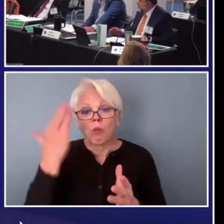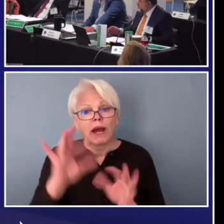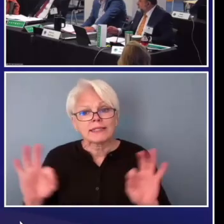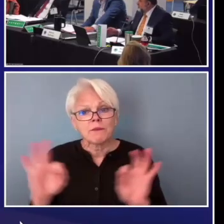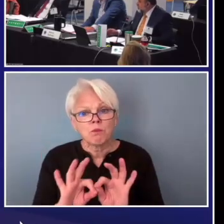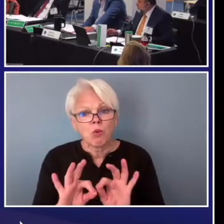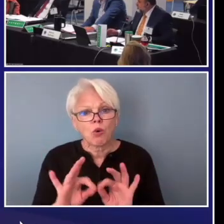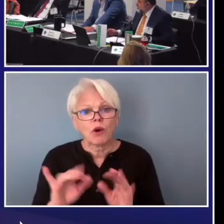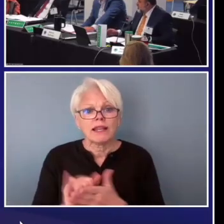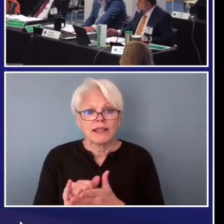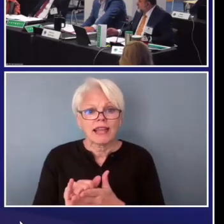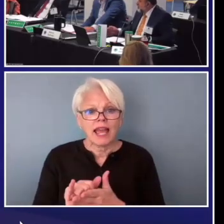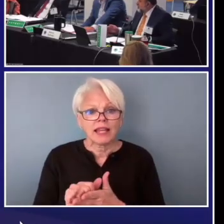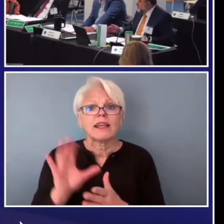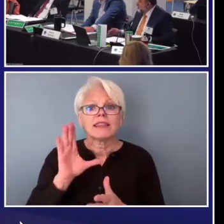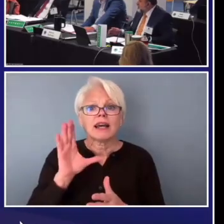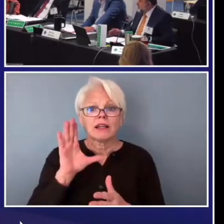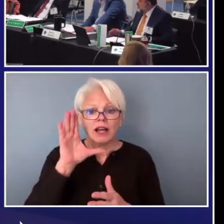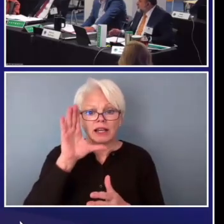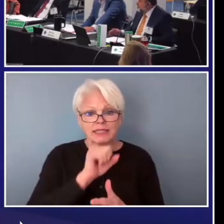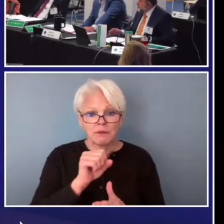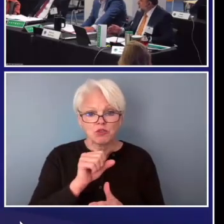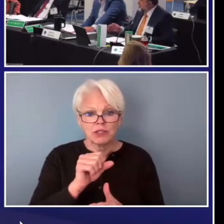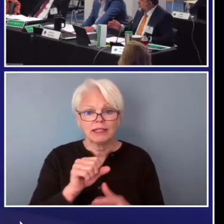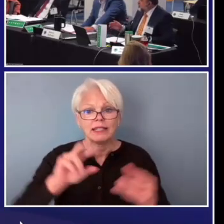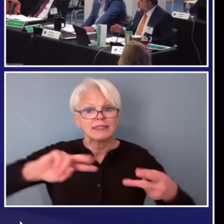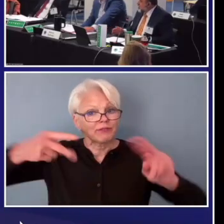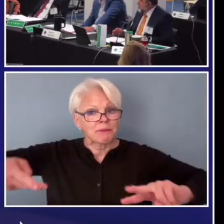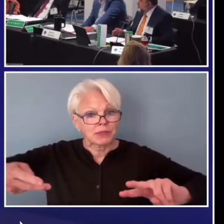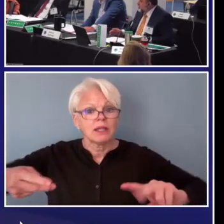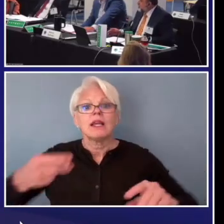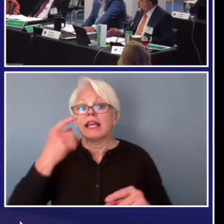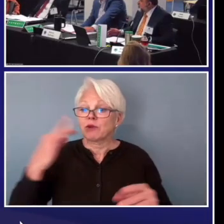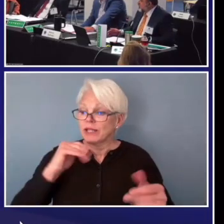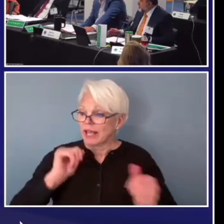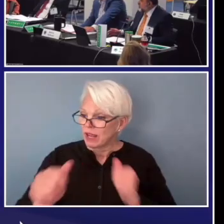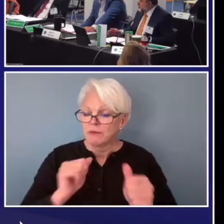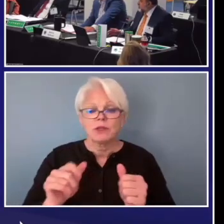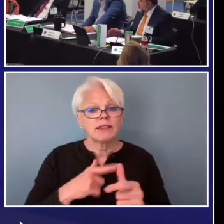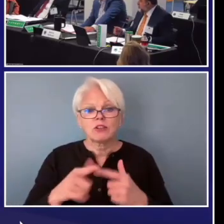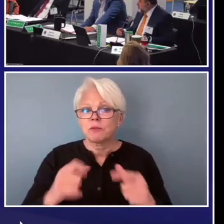be flipped, because if you're going to have competition, then when you've got to have a means where the universities know what the process